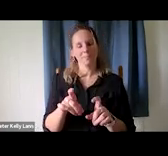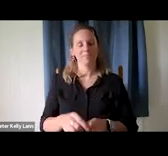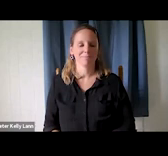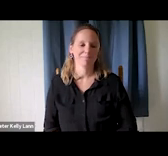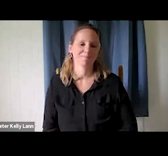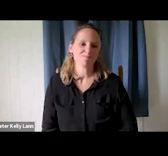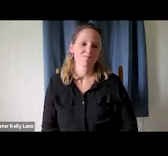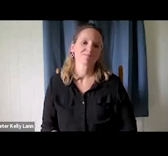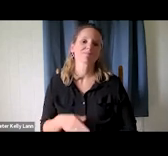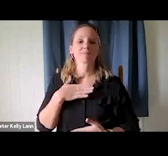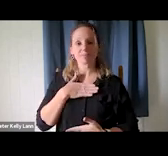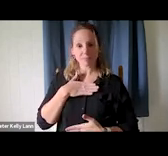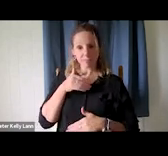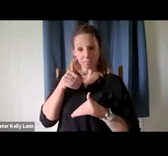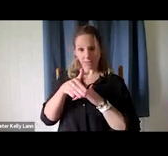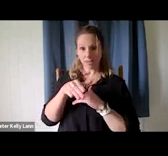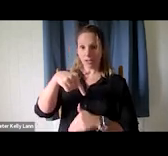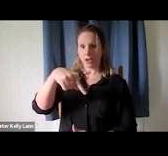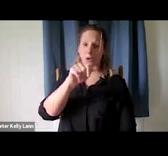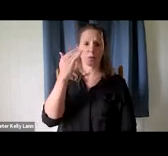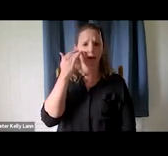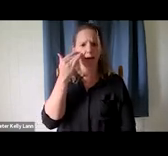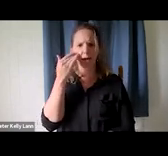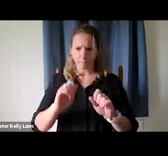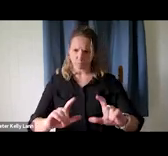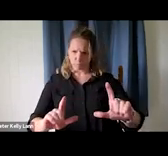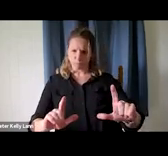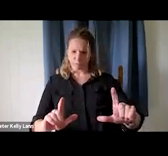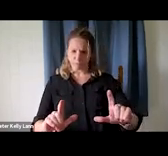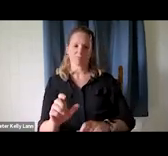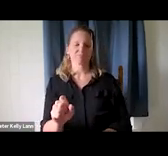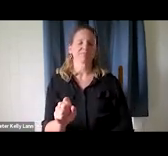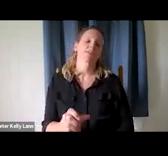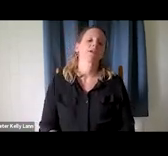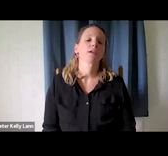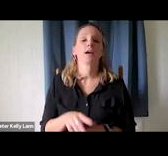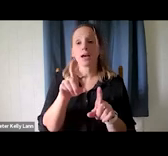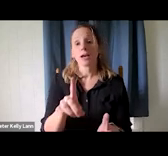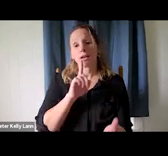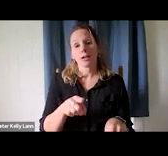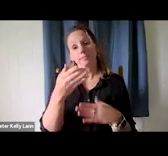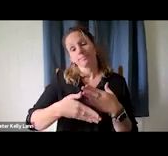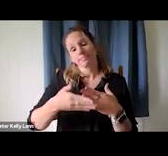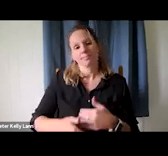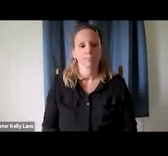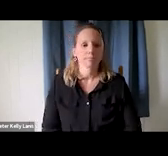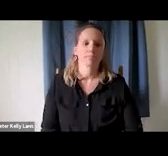So please submit them using the Q and A feature. We answer questions at the end of the presentations,